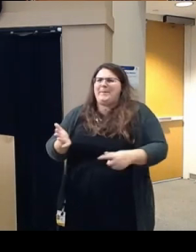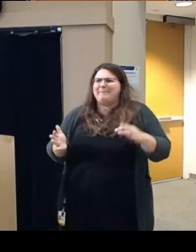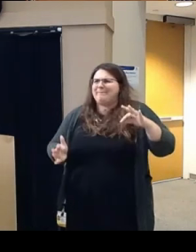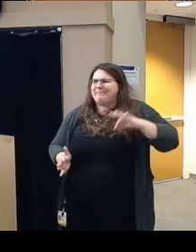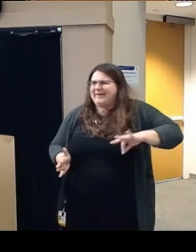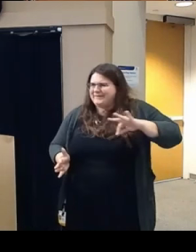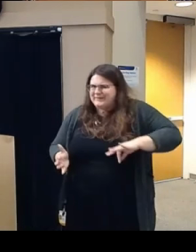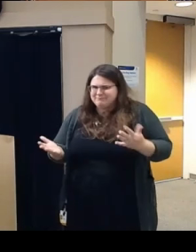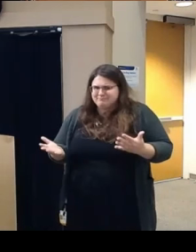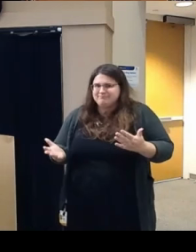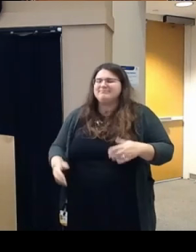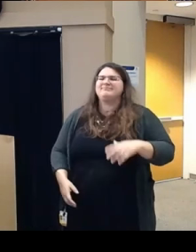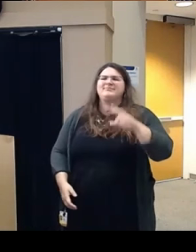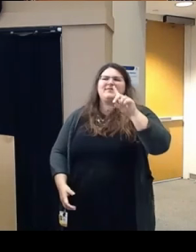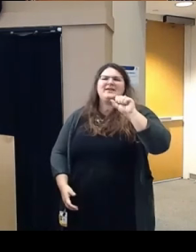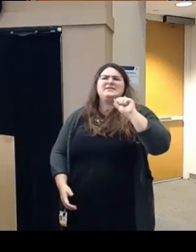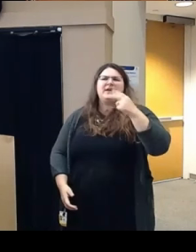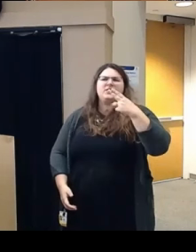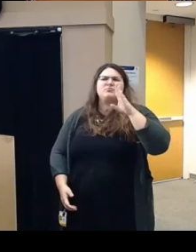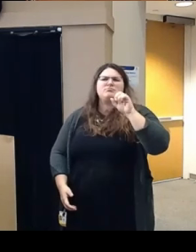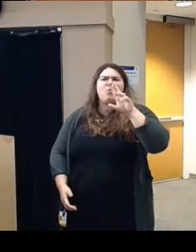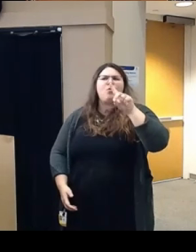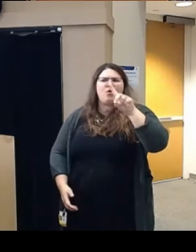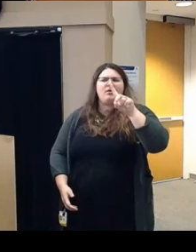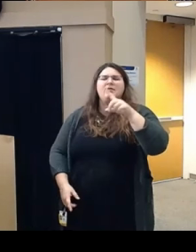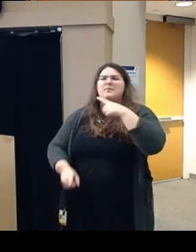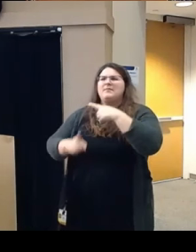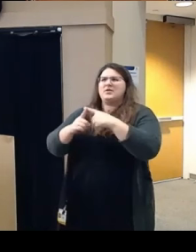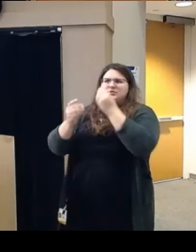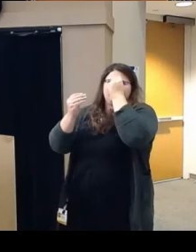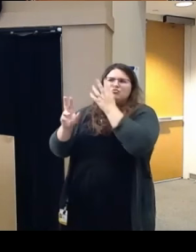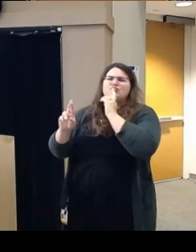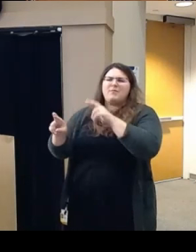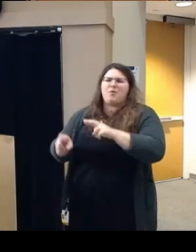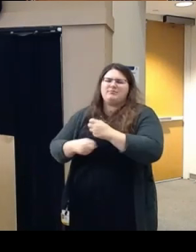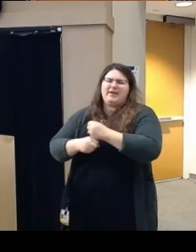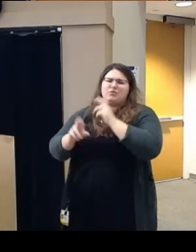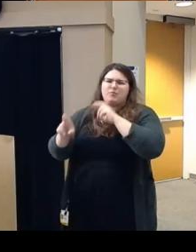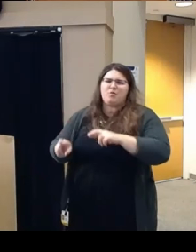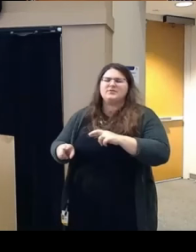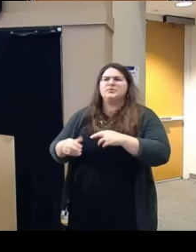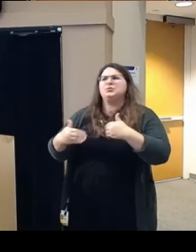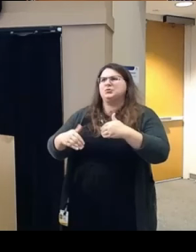our dashboards and Reporting functionality um we're really going to be able to run much better